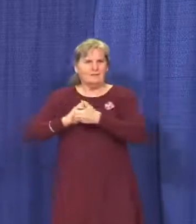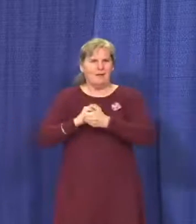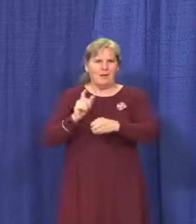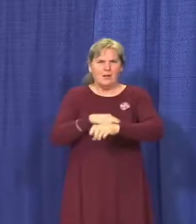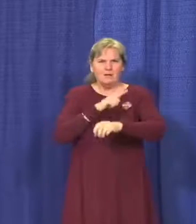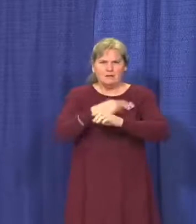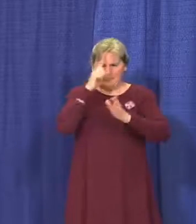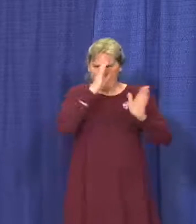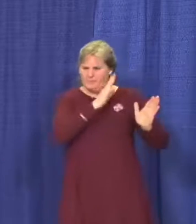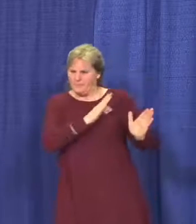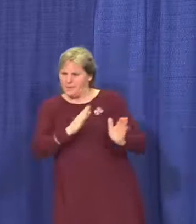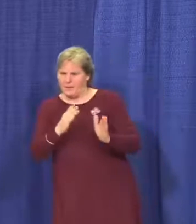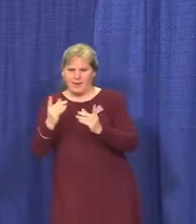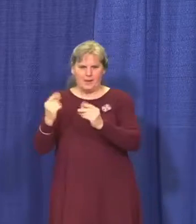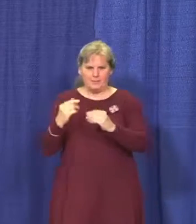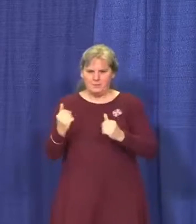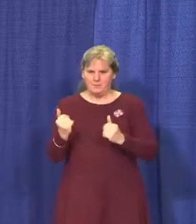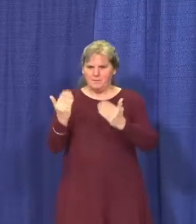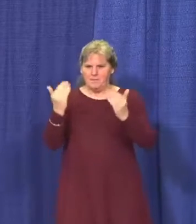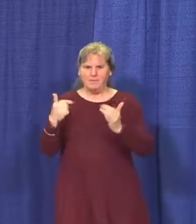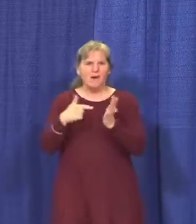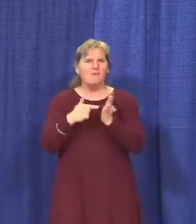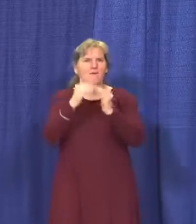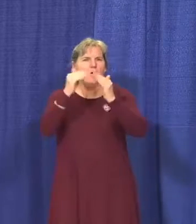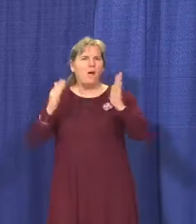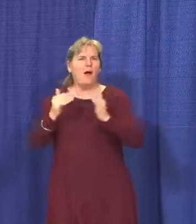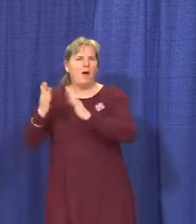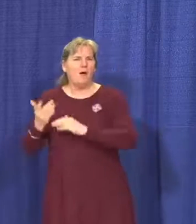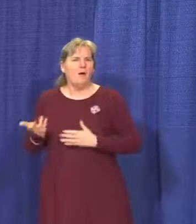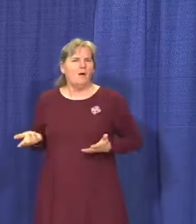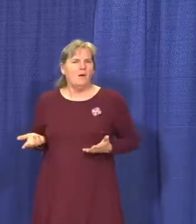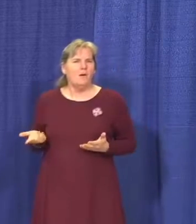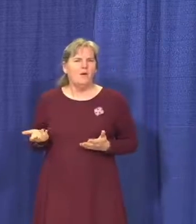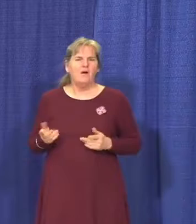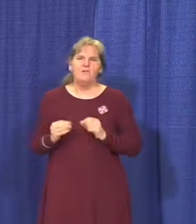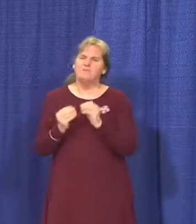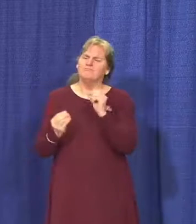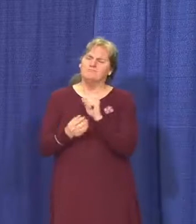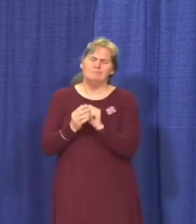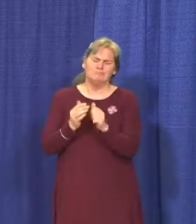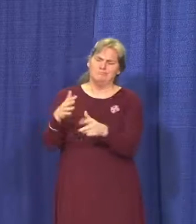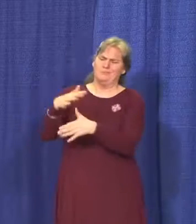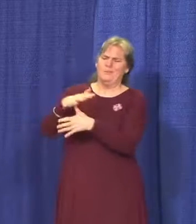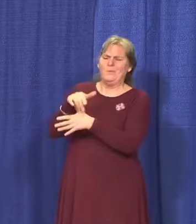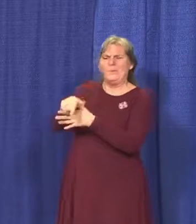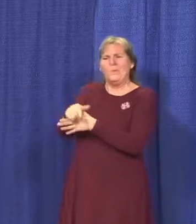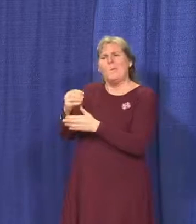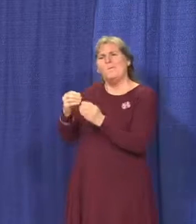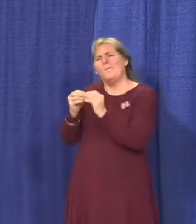create more affordable housing supply, especially for our most vulnerable populations.